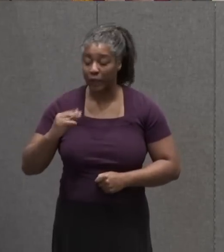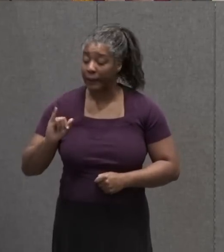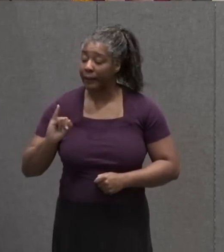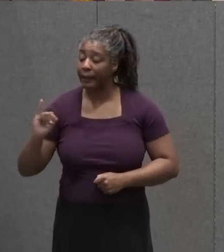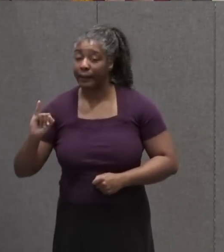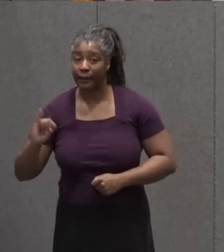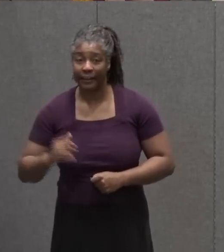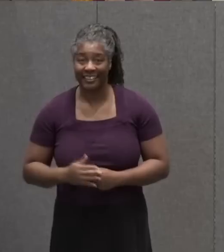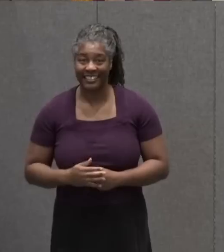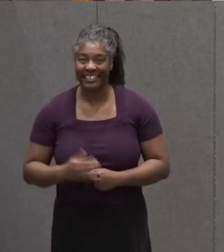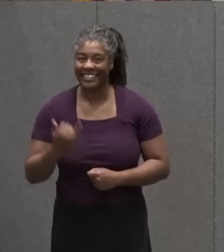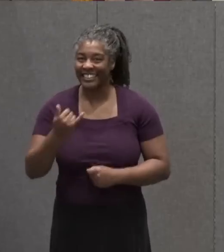Let's sky write it.